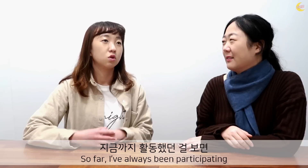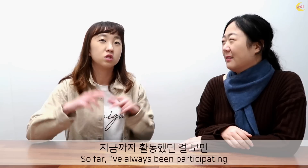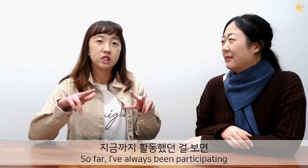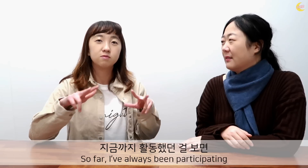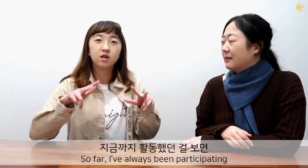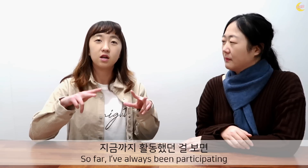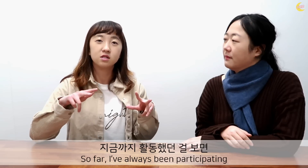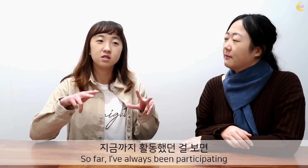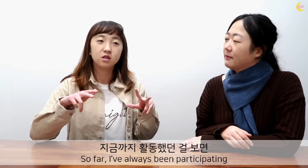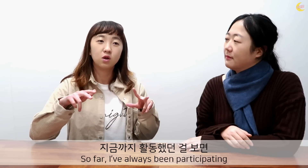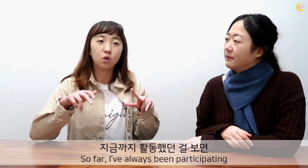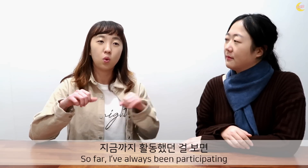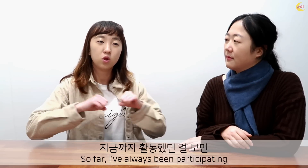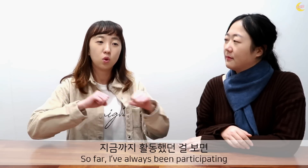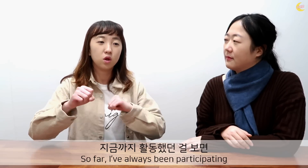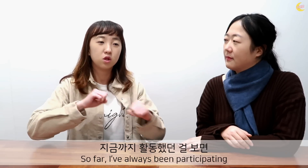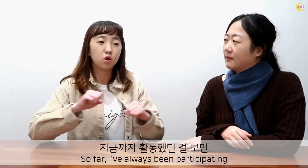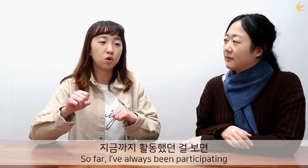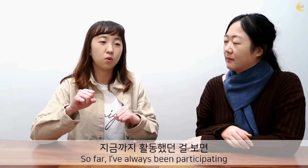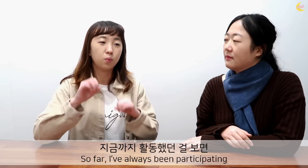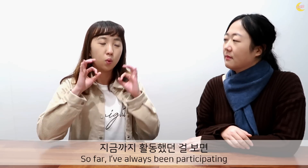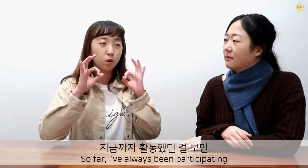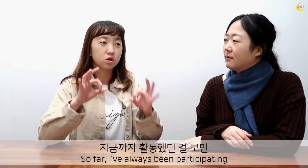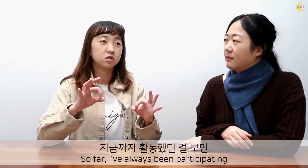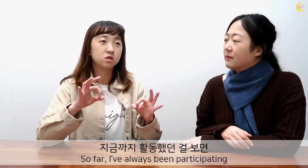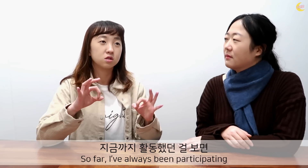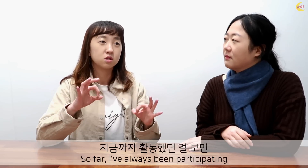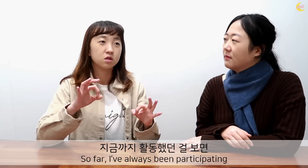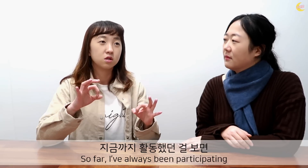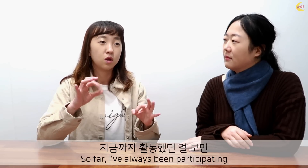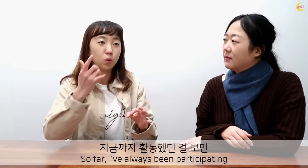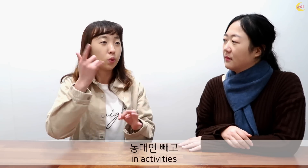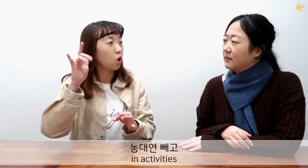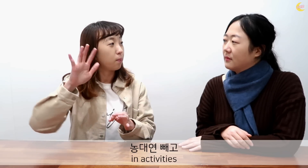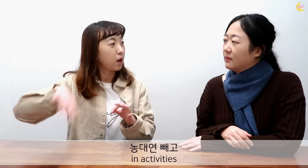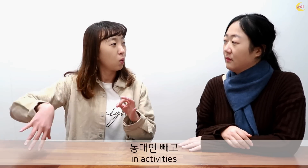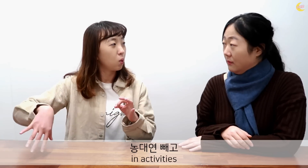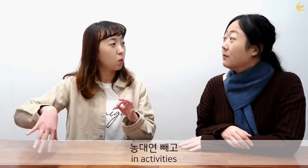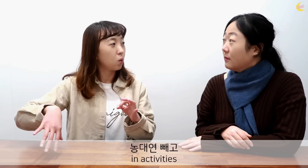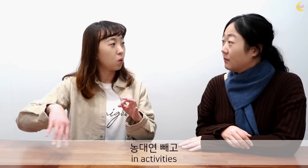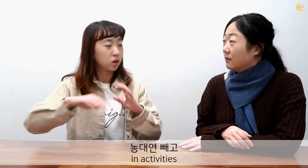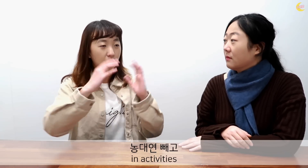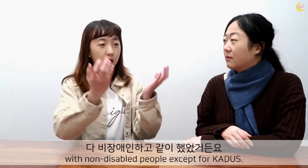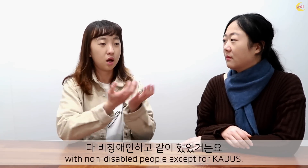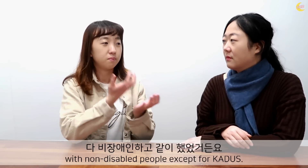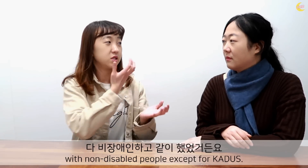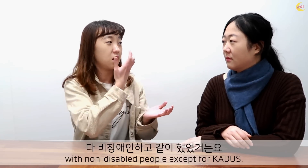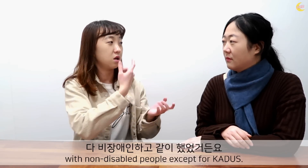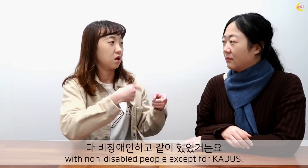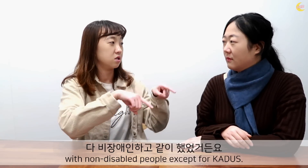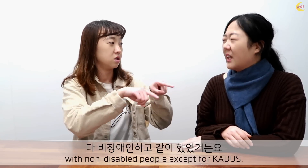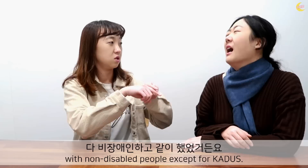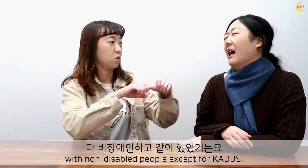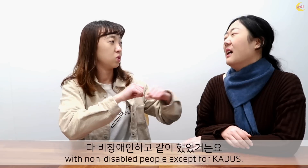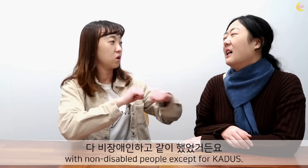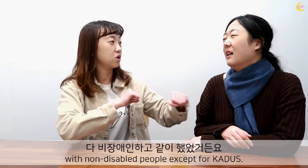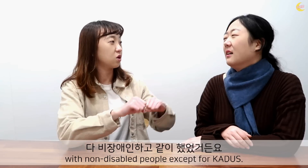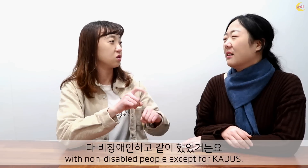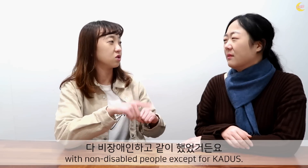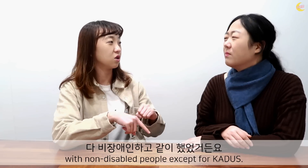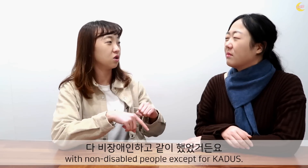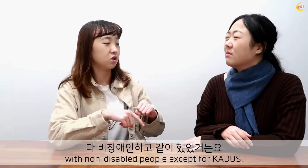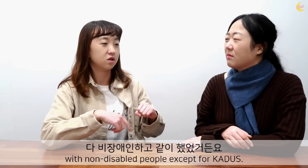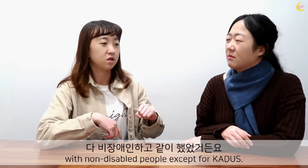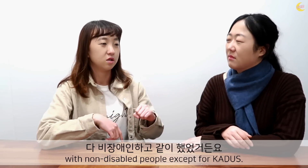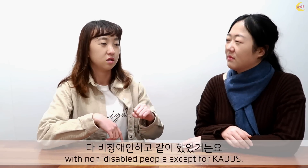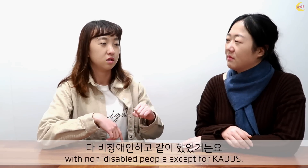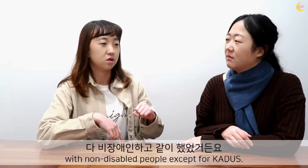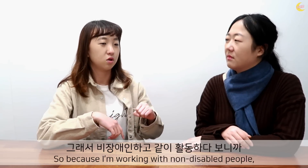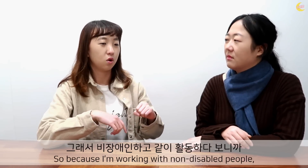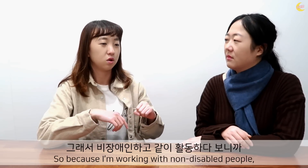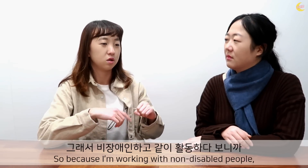So far, I’ve always been participating in activities with non-disabled people except for KADUS.